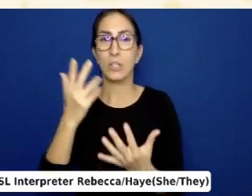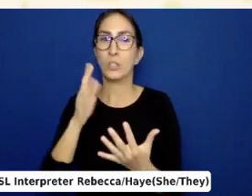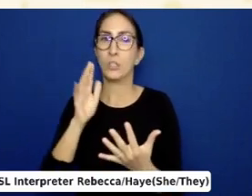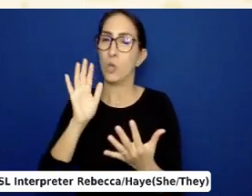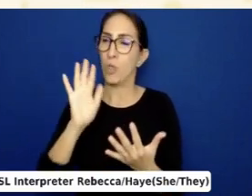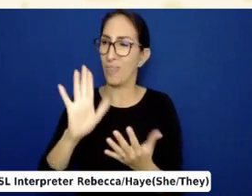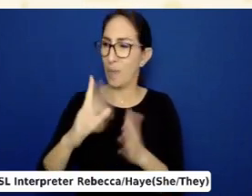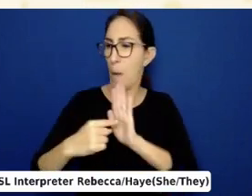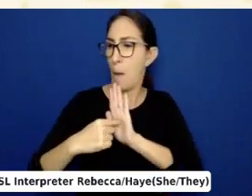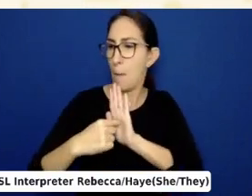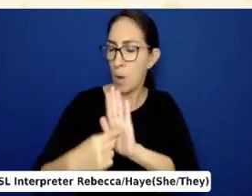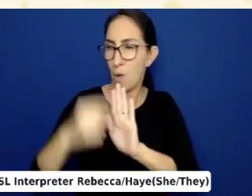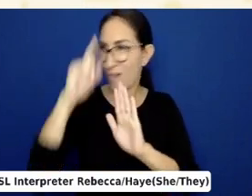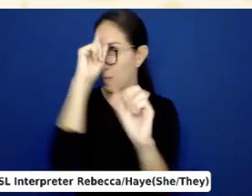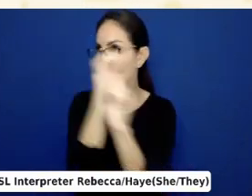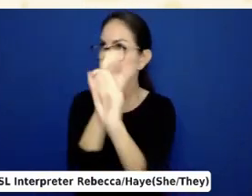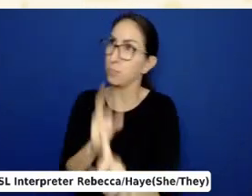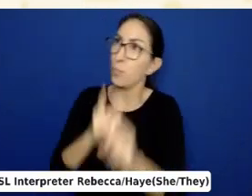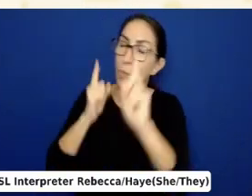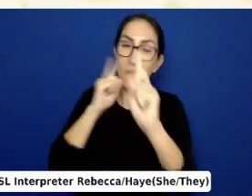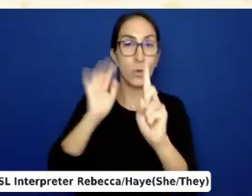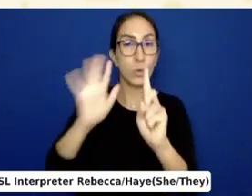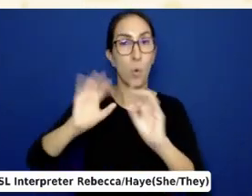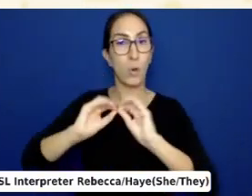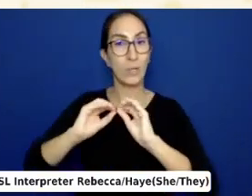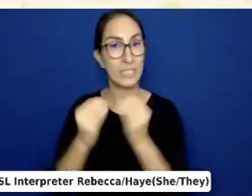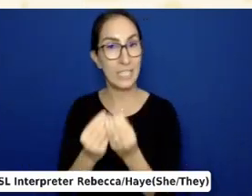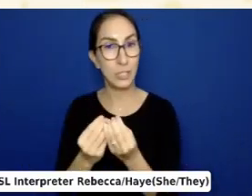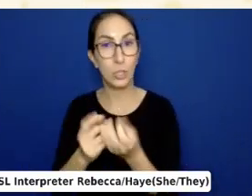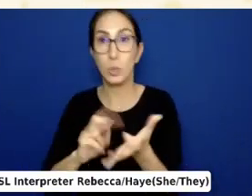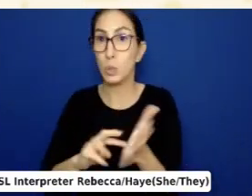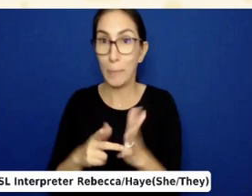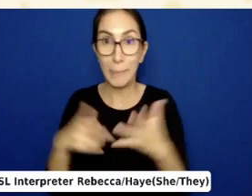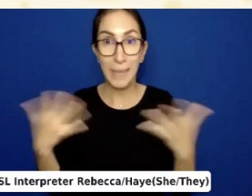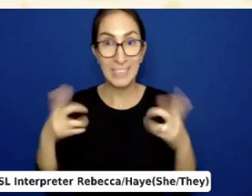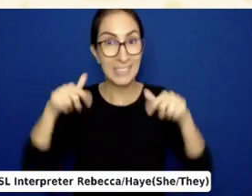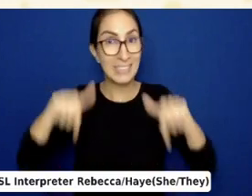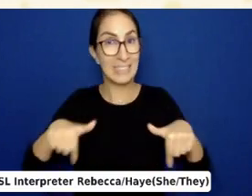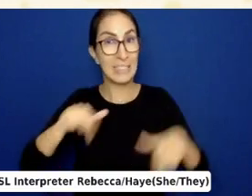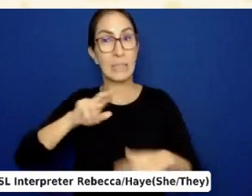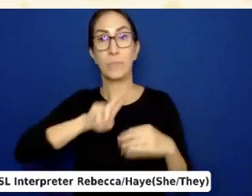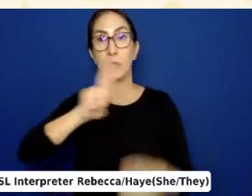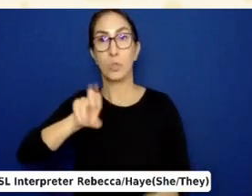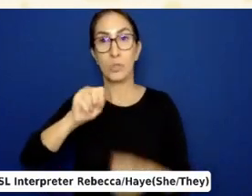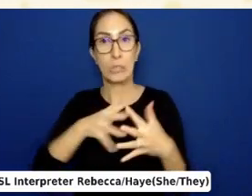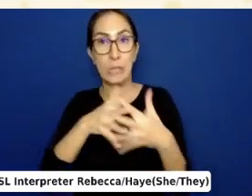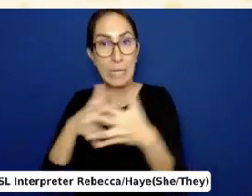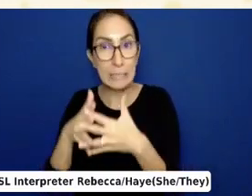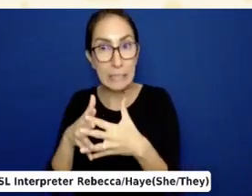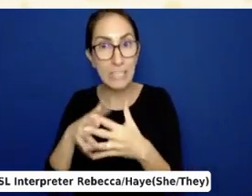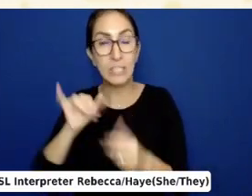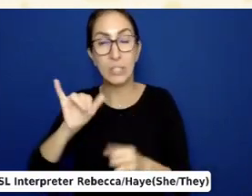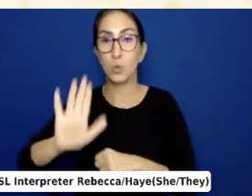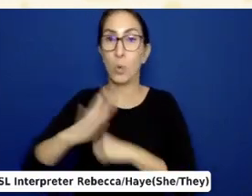What is the meaning of that? If you are in the United States, what are the specific accessibility laws that you need to follow?